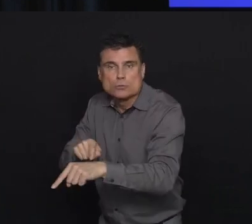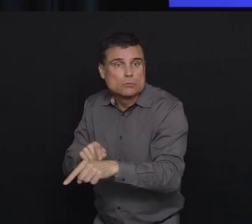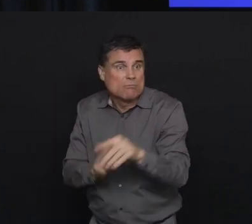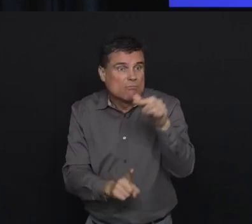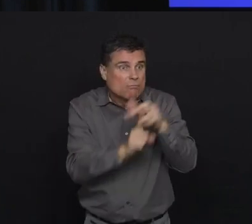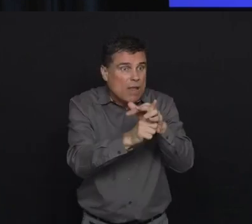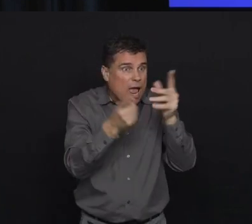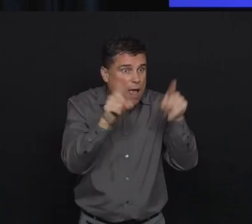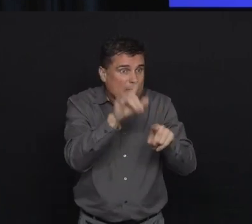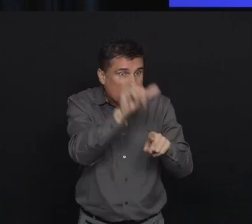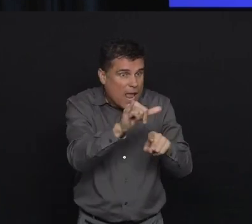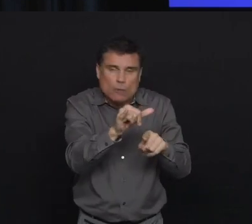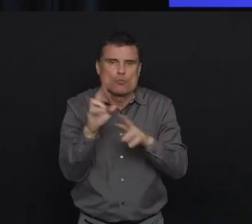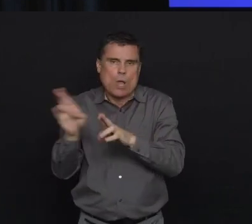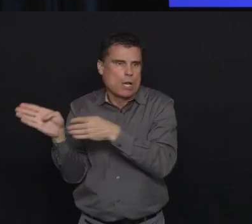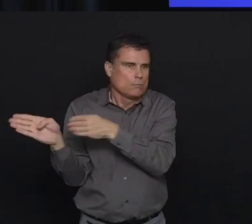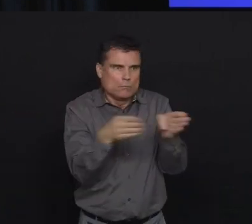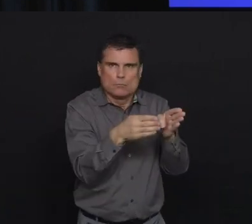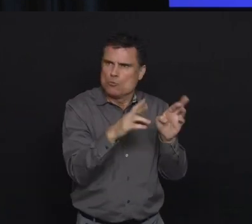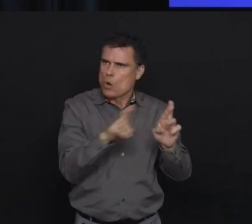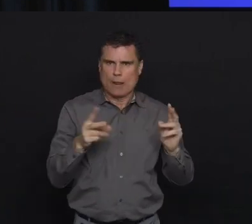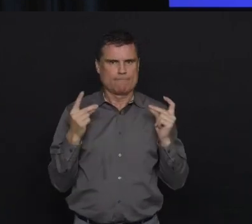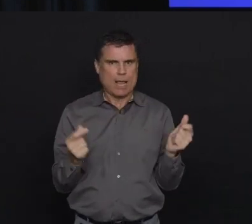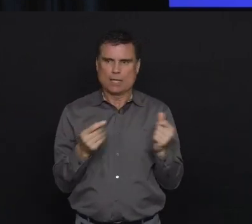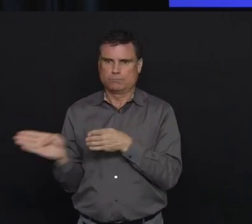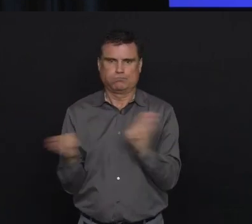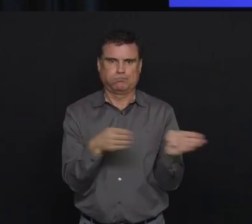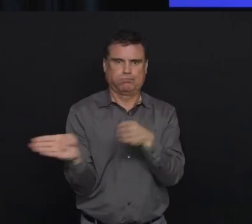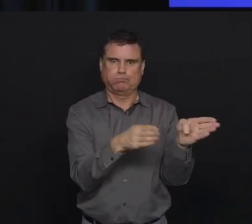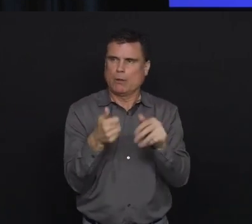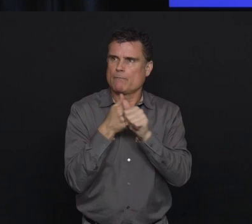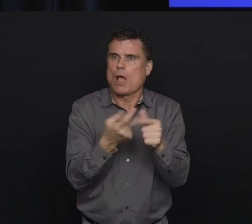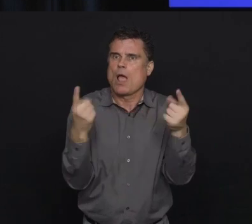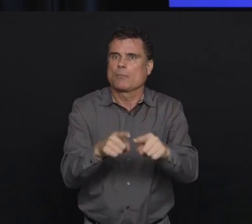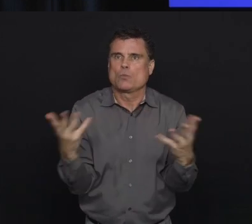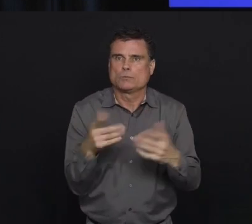need commitment from people everywhere in British Columbia.